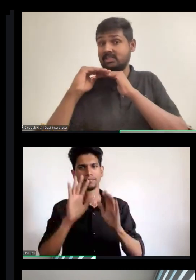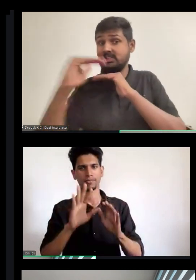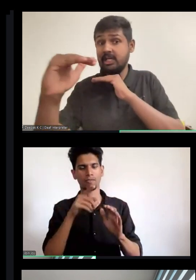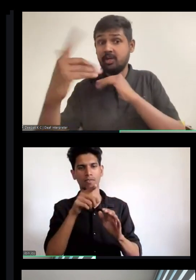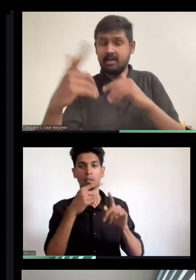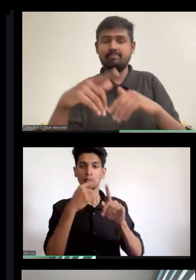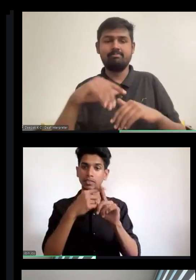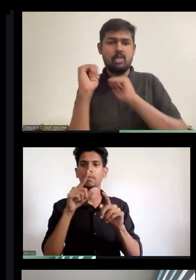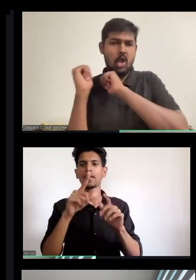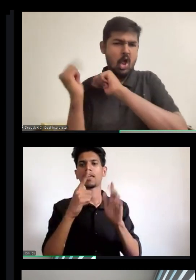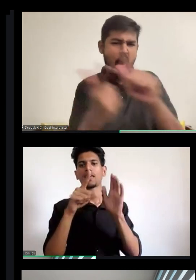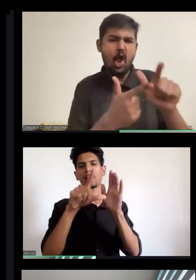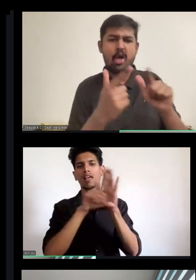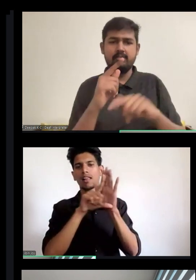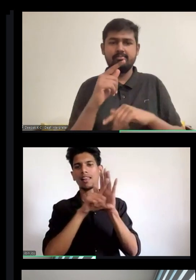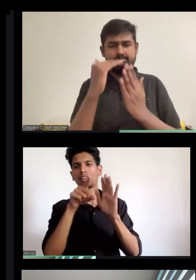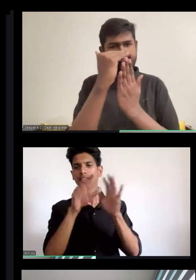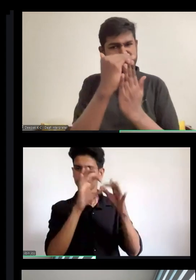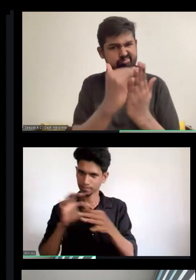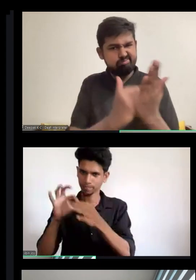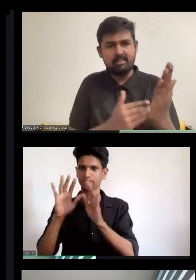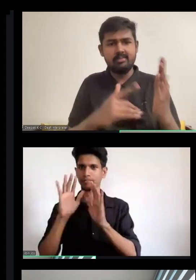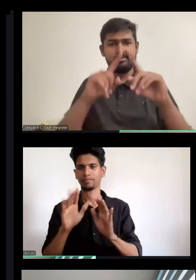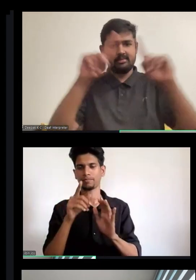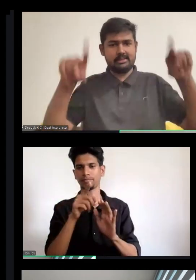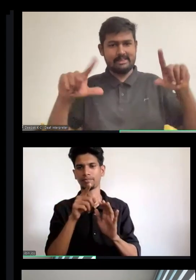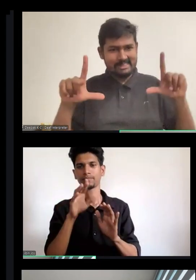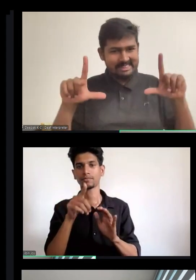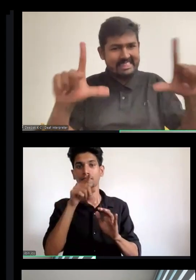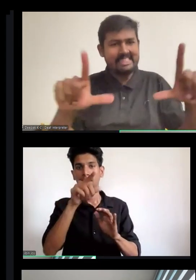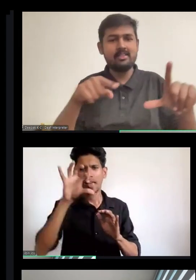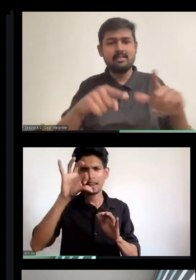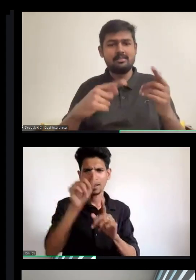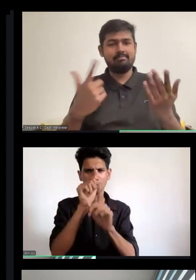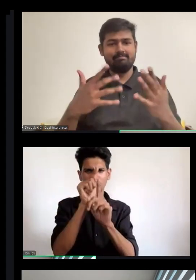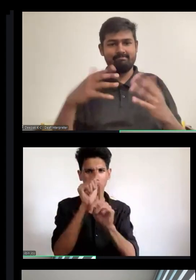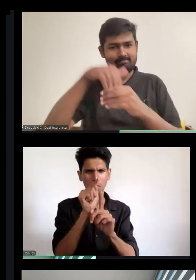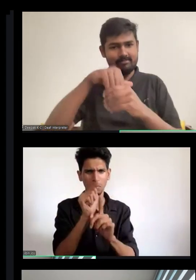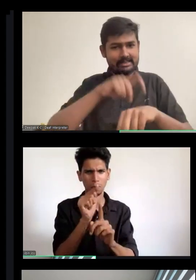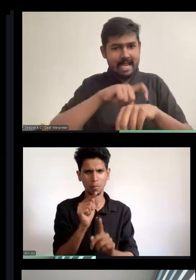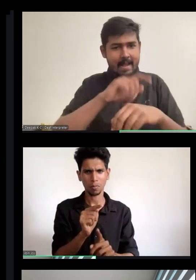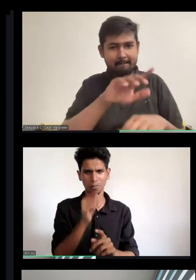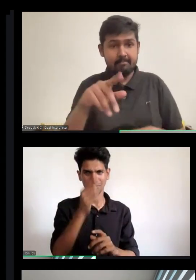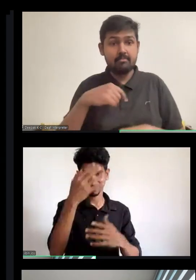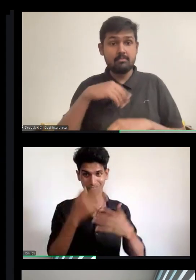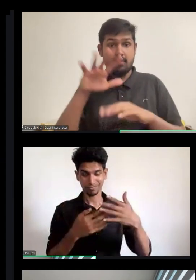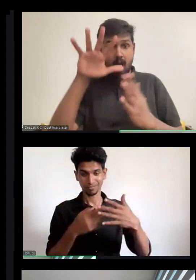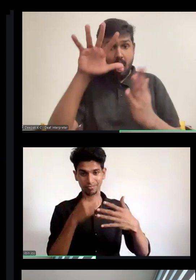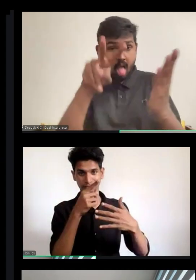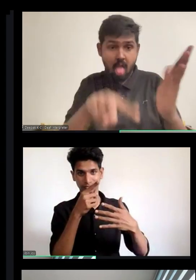And interestingly, the nine elements in the Champions Framework map either one-to-one or